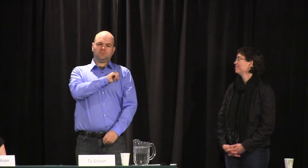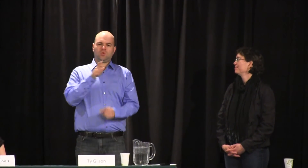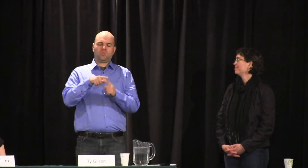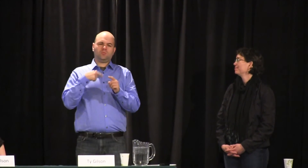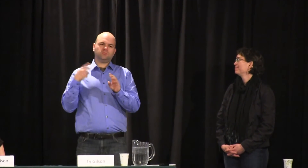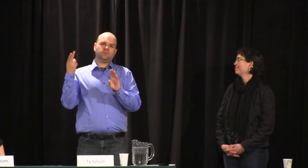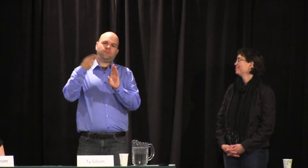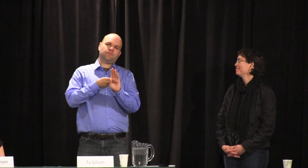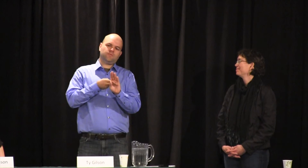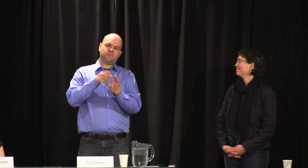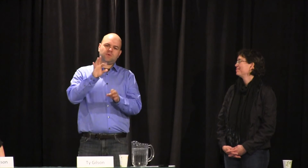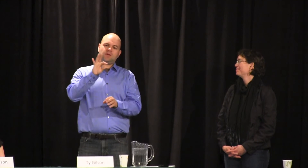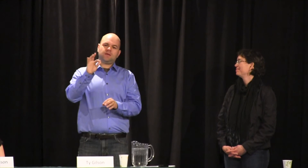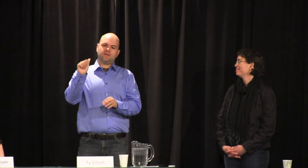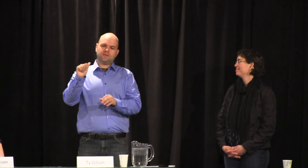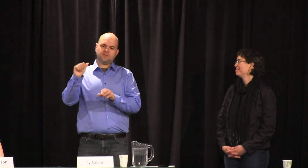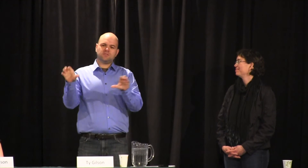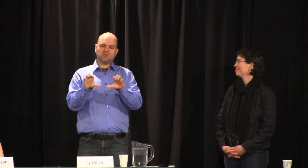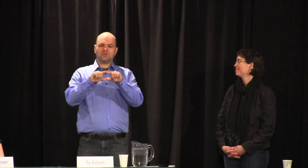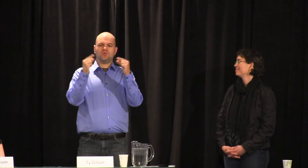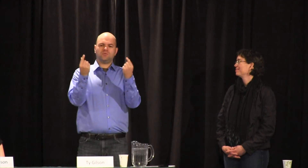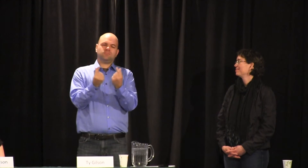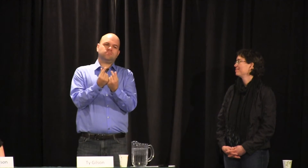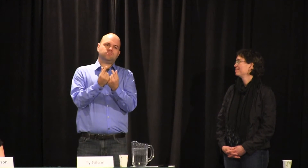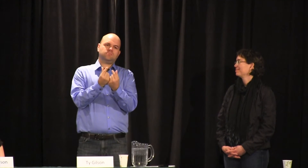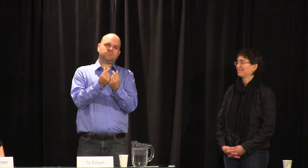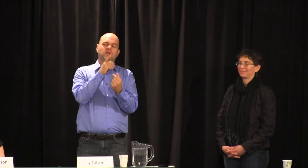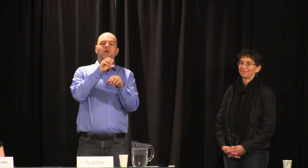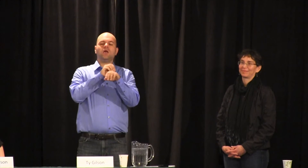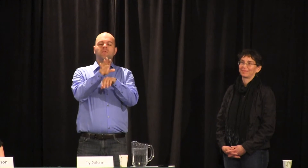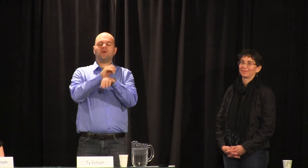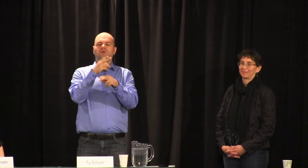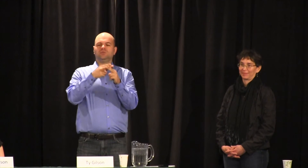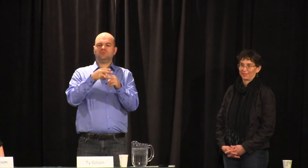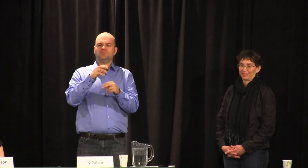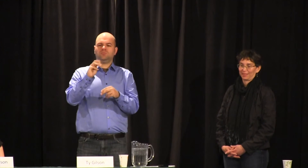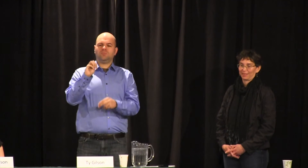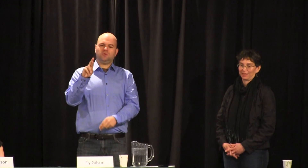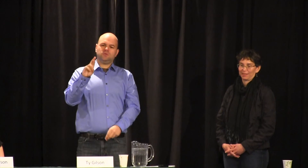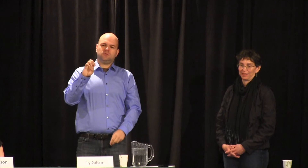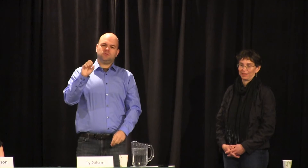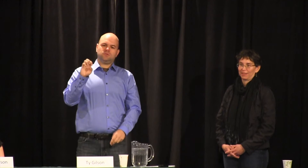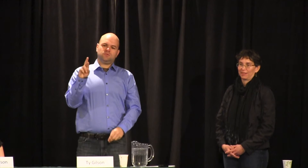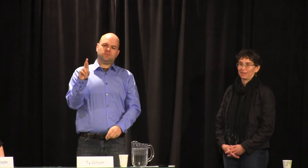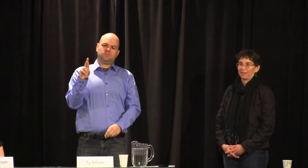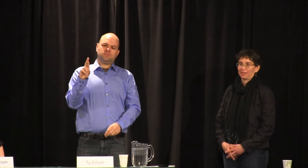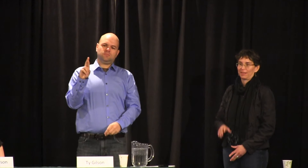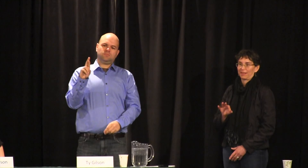Ty: In ninth grade, I joined FFA, Future Farmers of America, and there was --